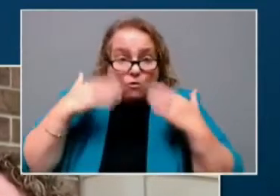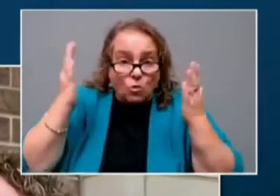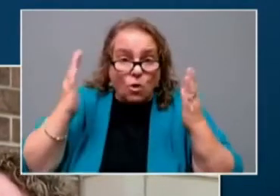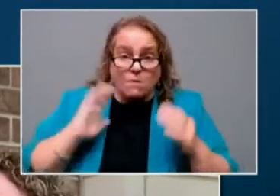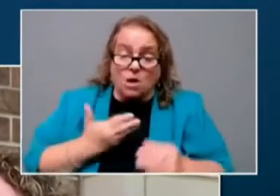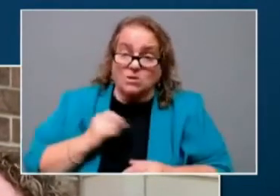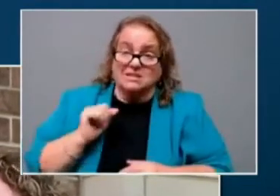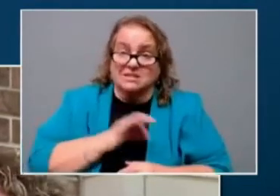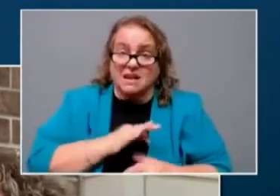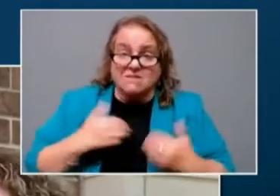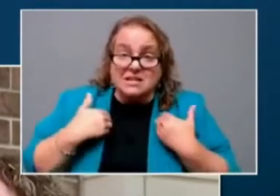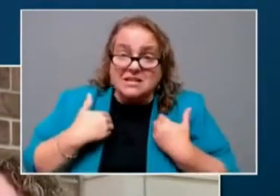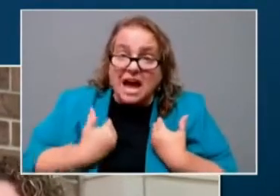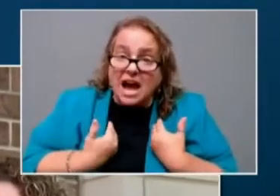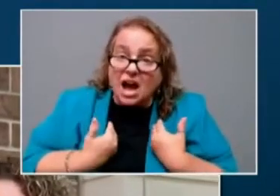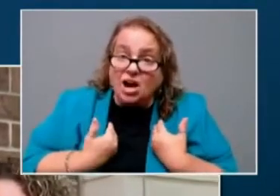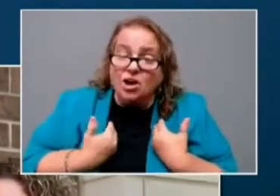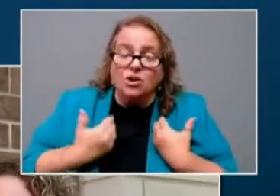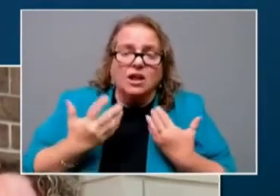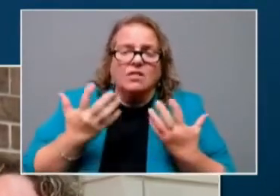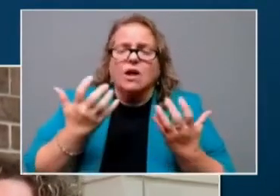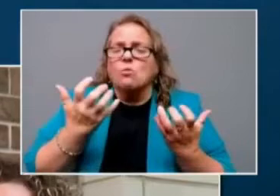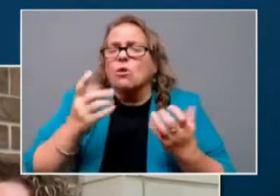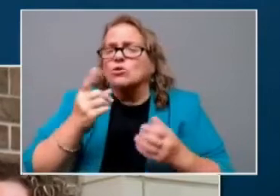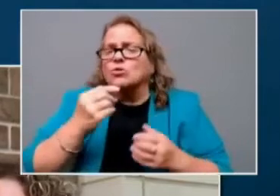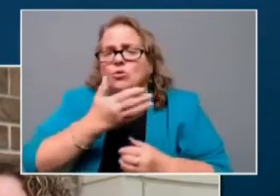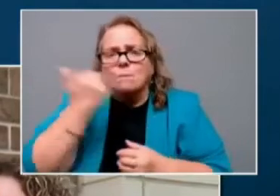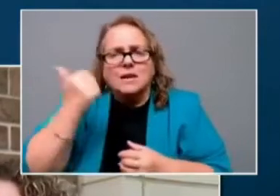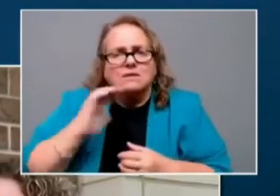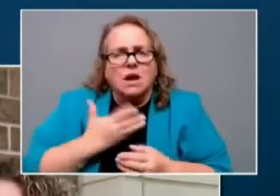they can for this community to get your vaccines where your mass and stay safe.